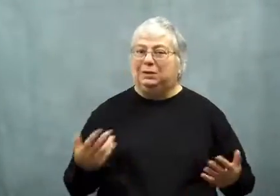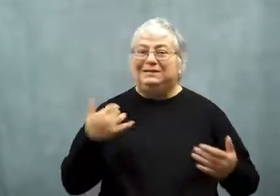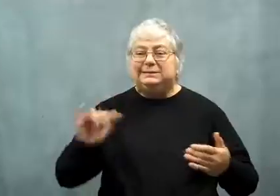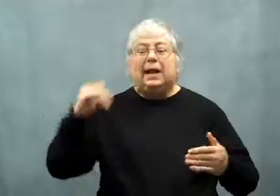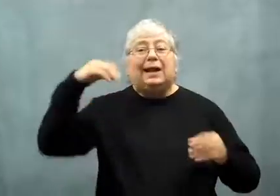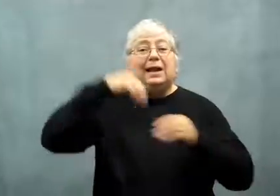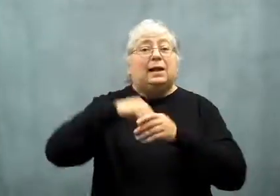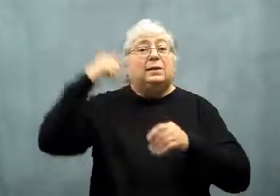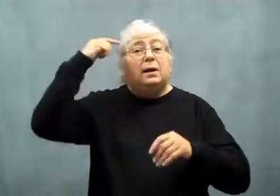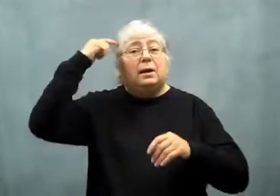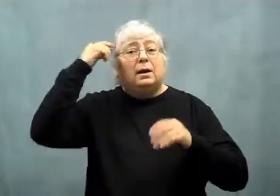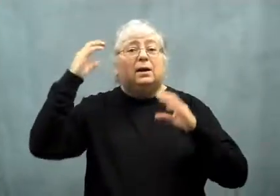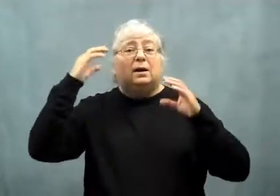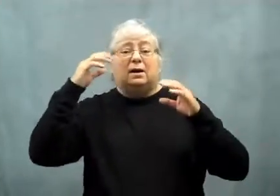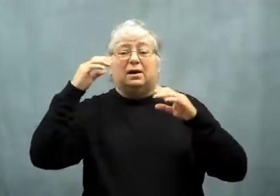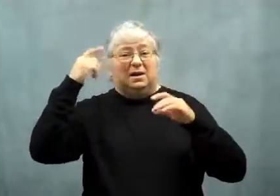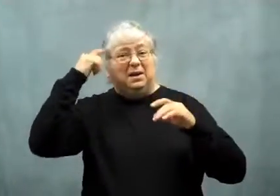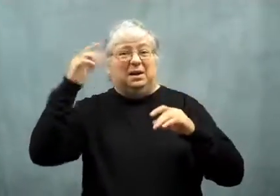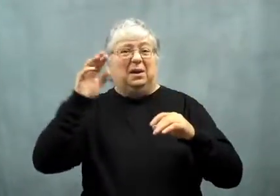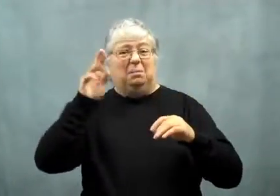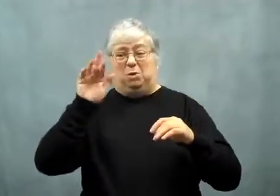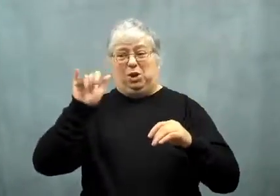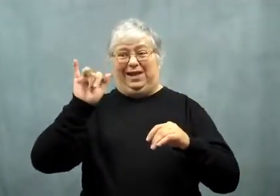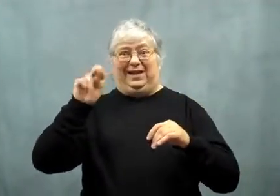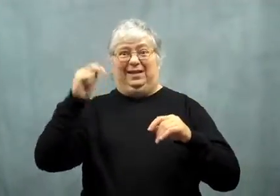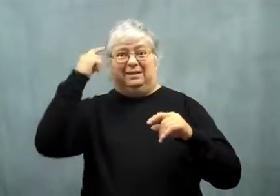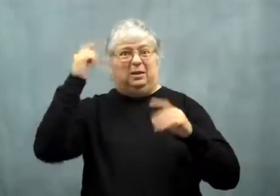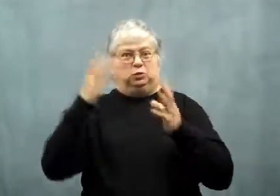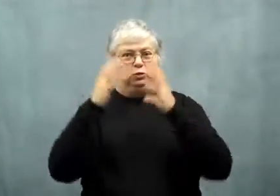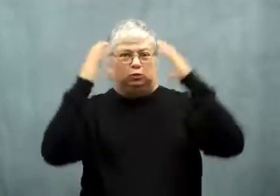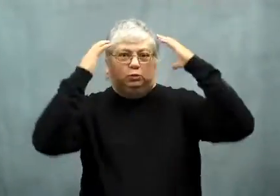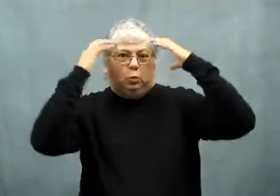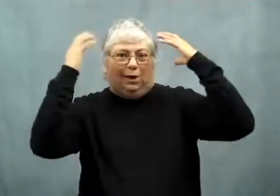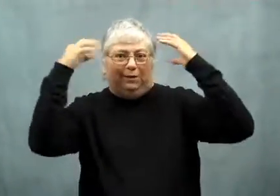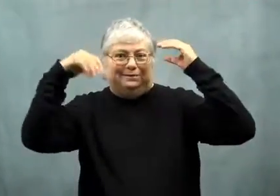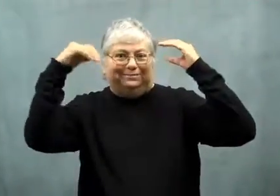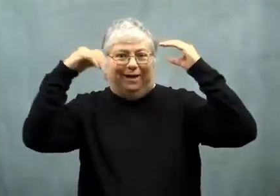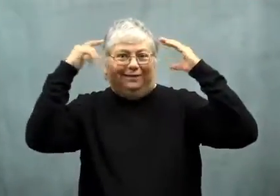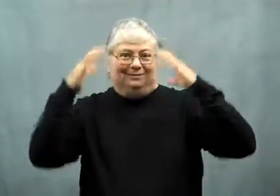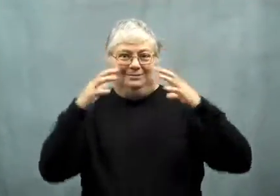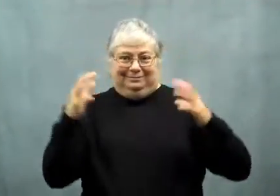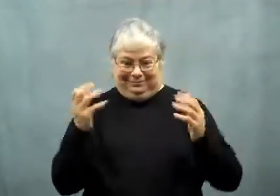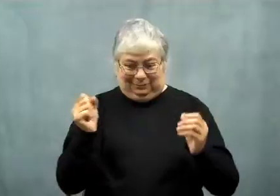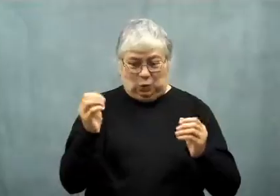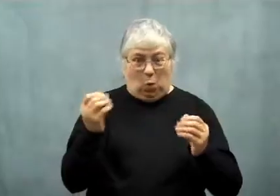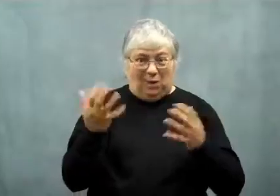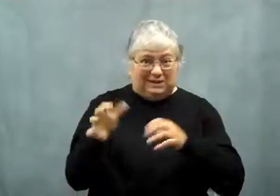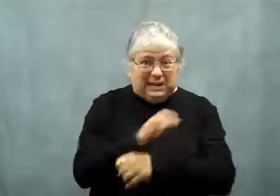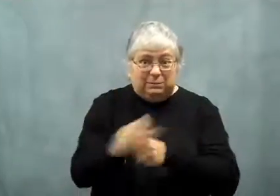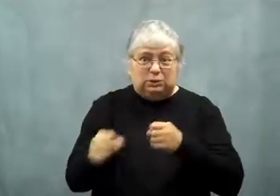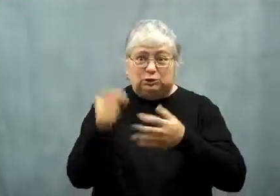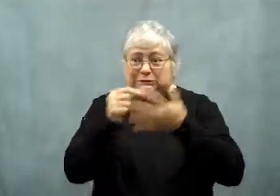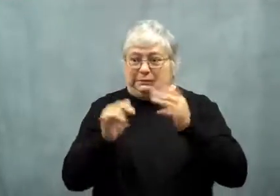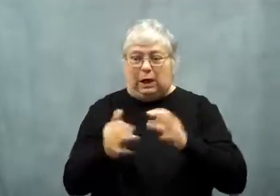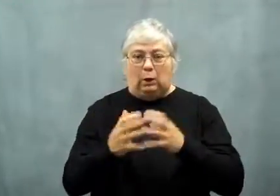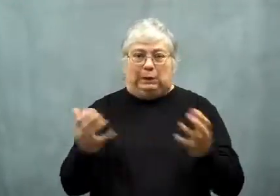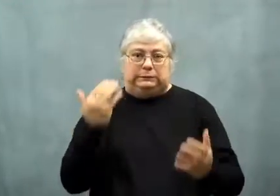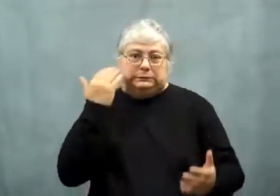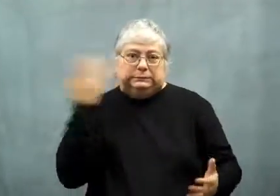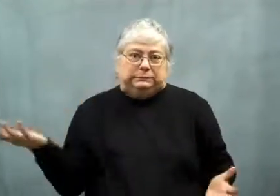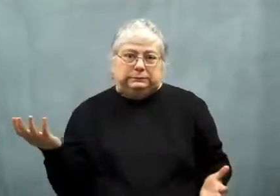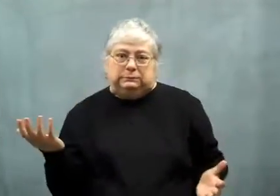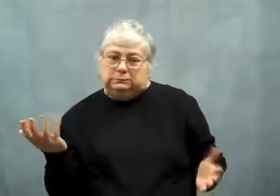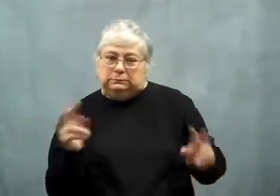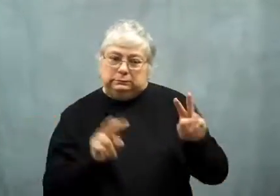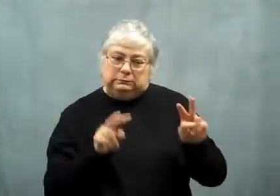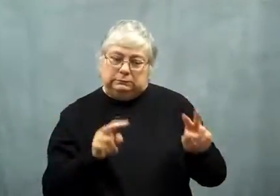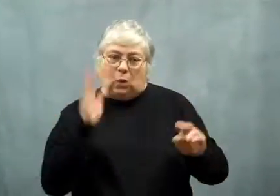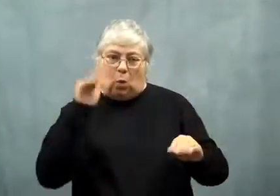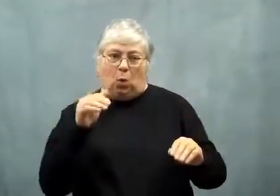Her brain was still swollen, so how much brain damage occurred couldn't be determined.